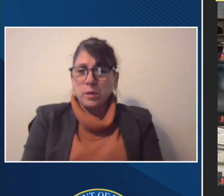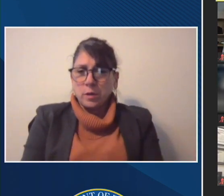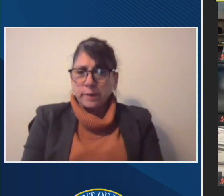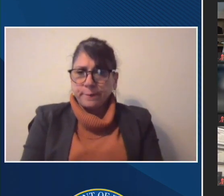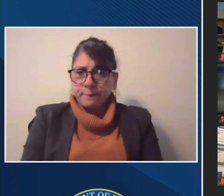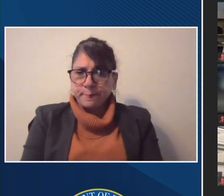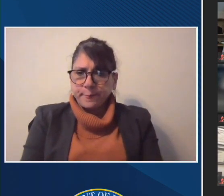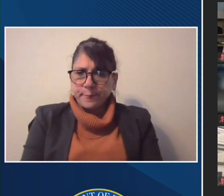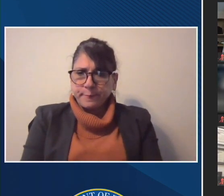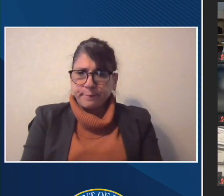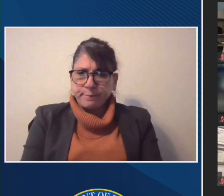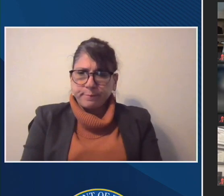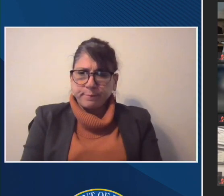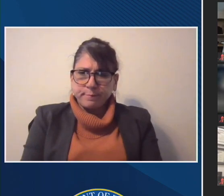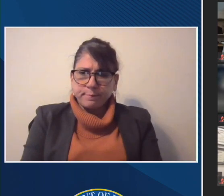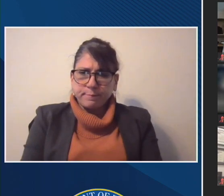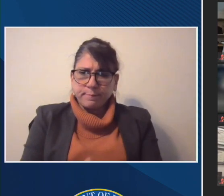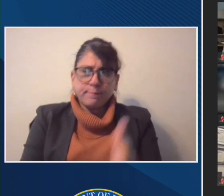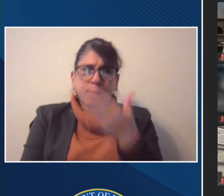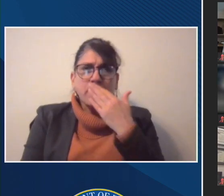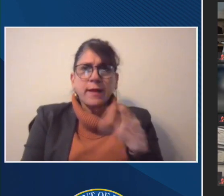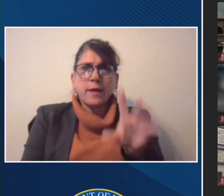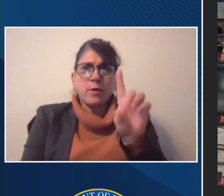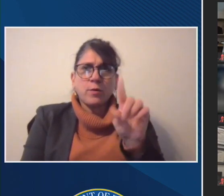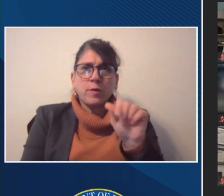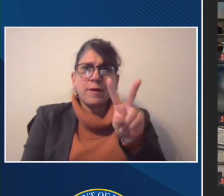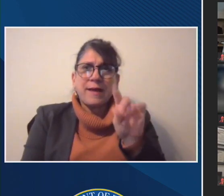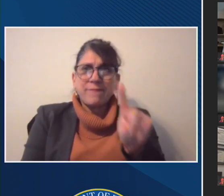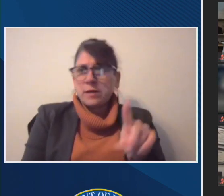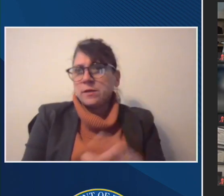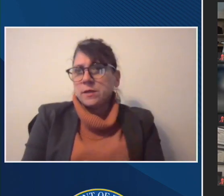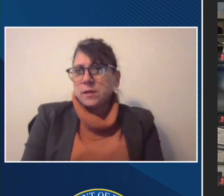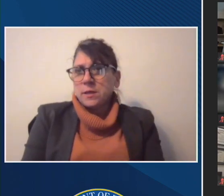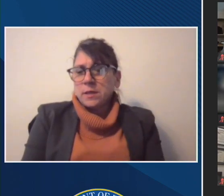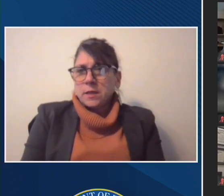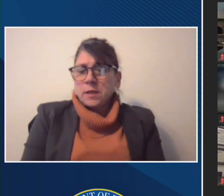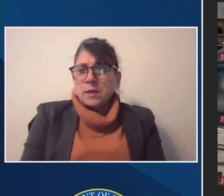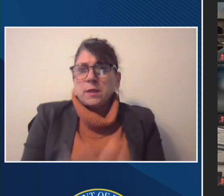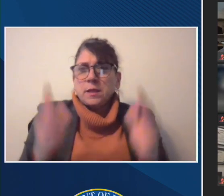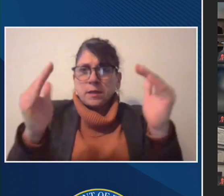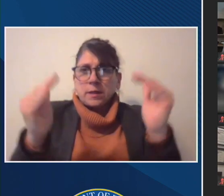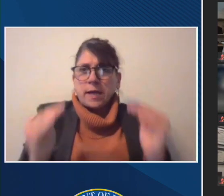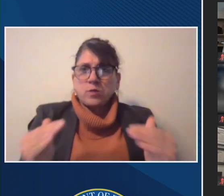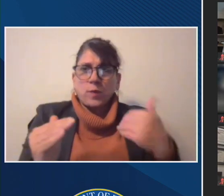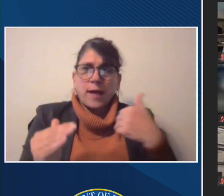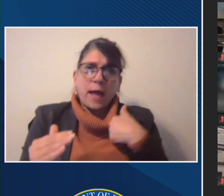Thank you. David. Next we have about one minute before